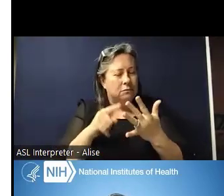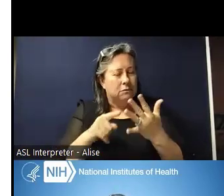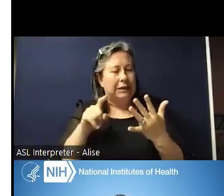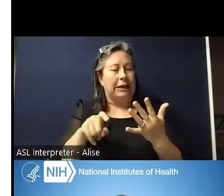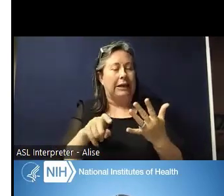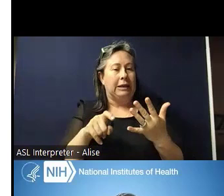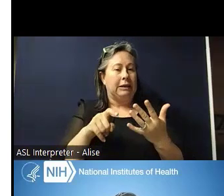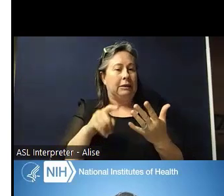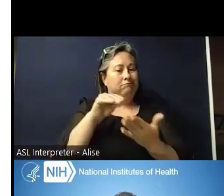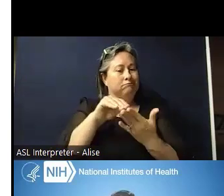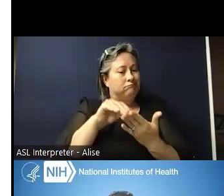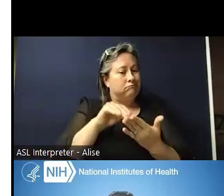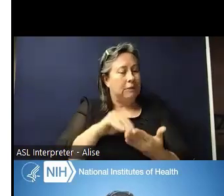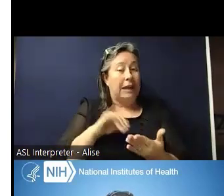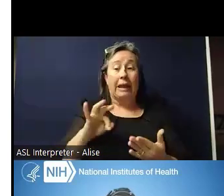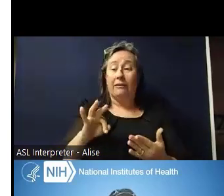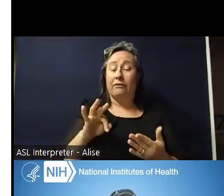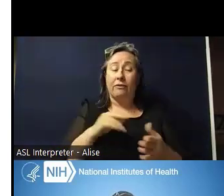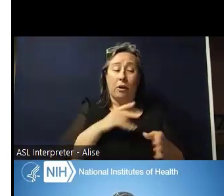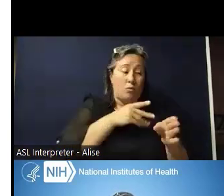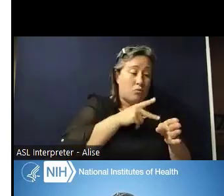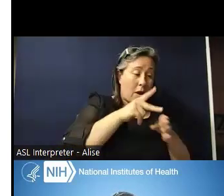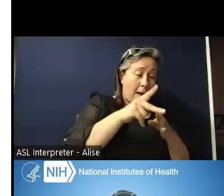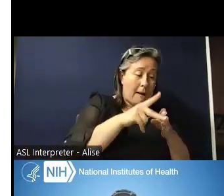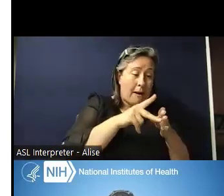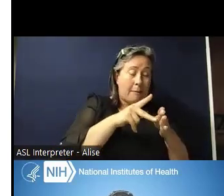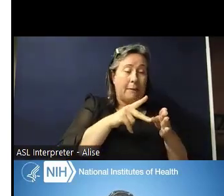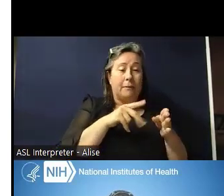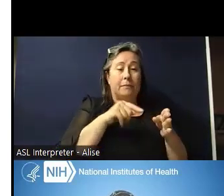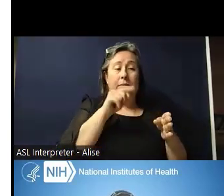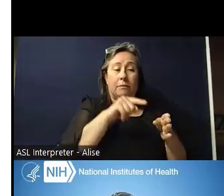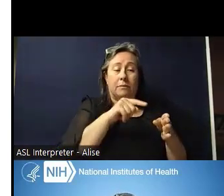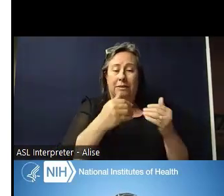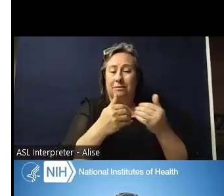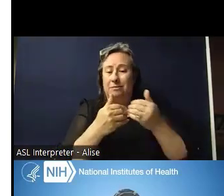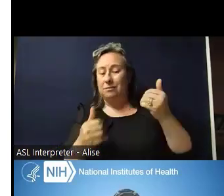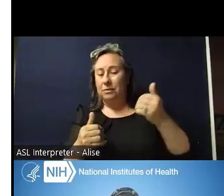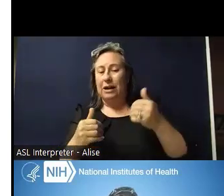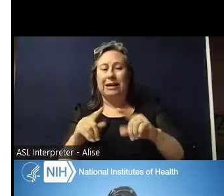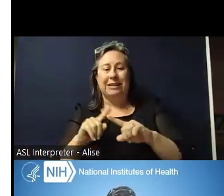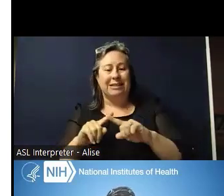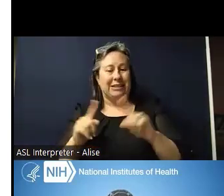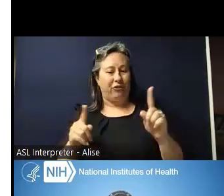from what the primary recipient expects.